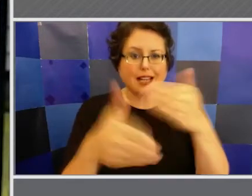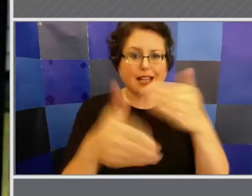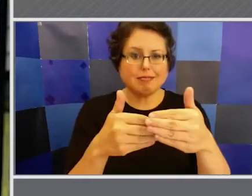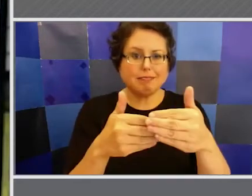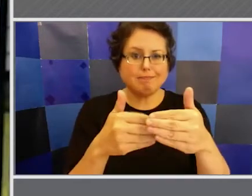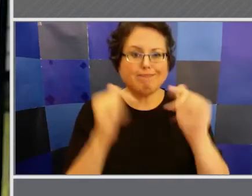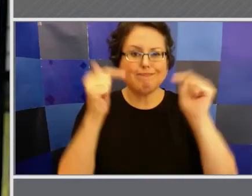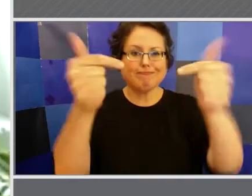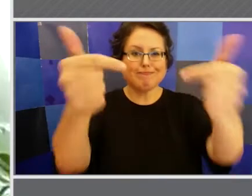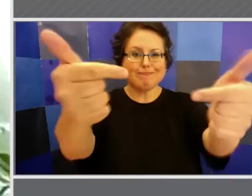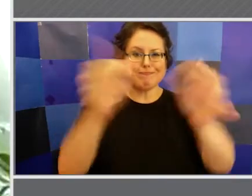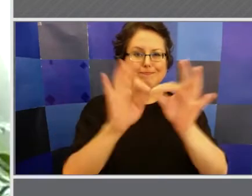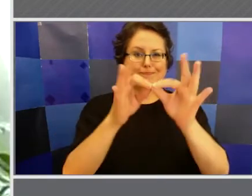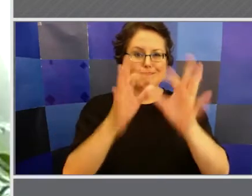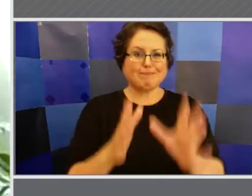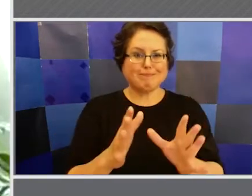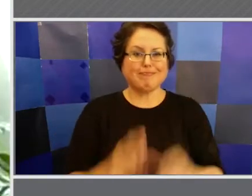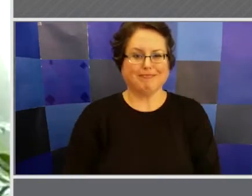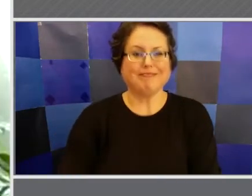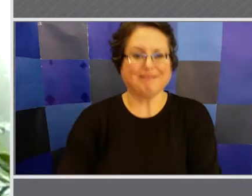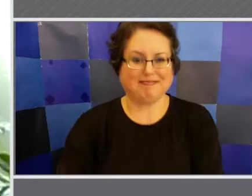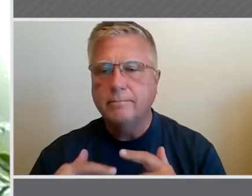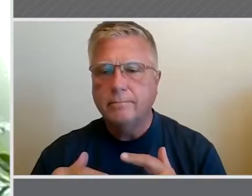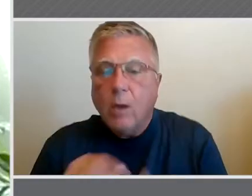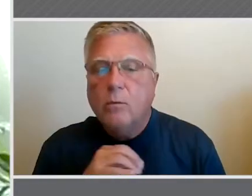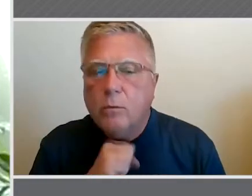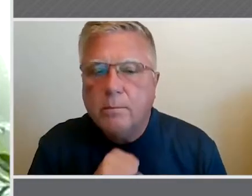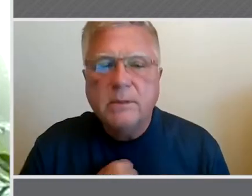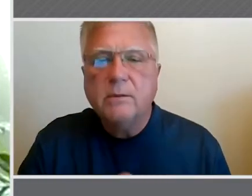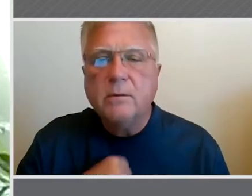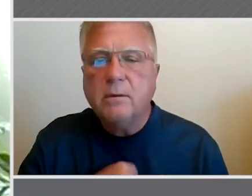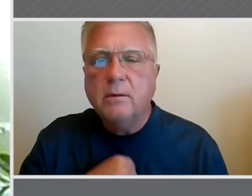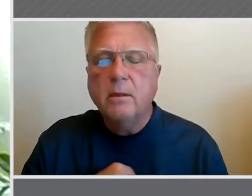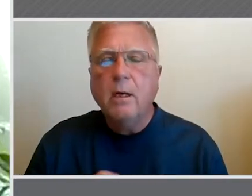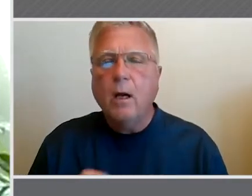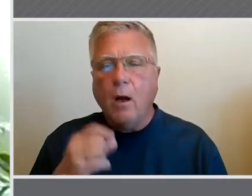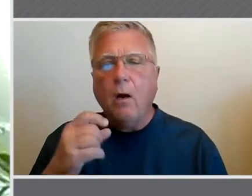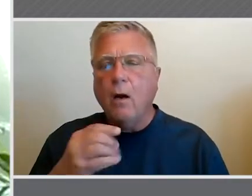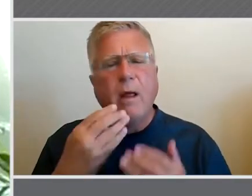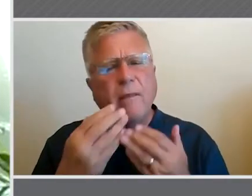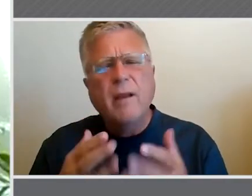I'm sorry. Yes, is a thank you very much that's really great detail.